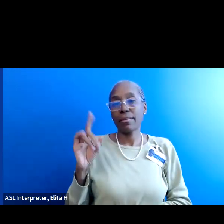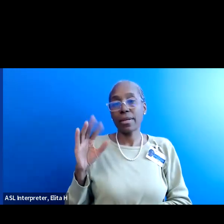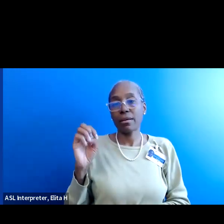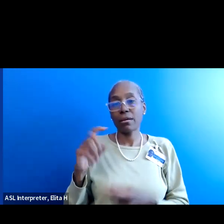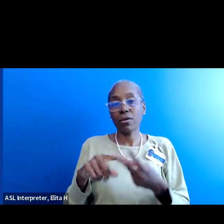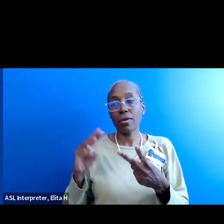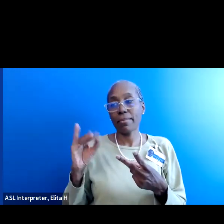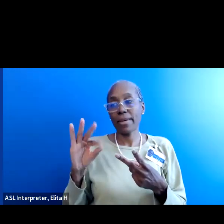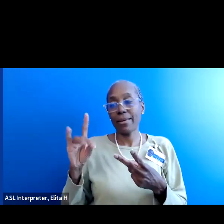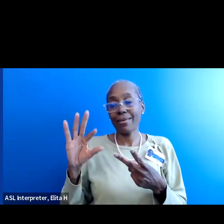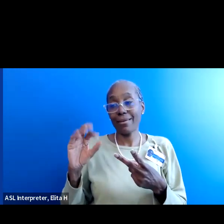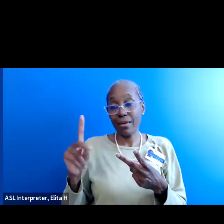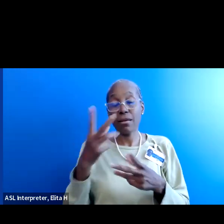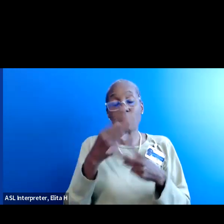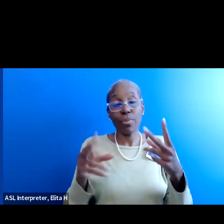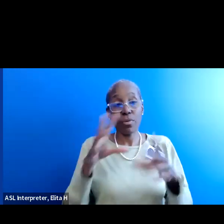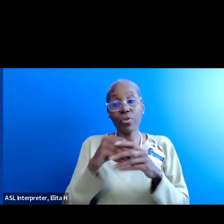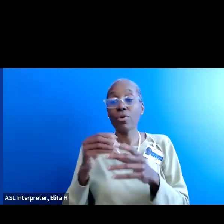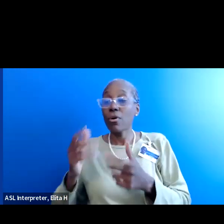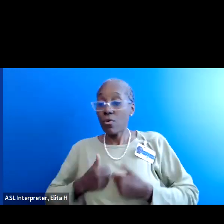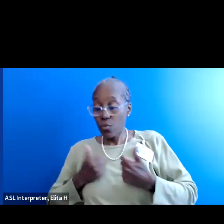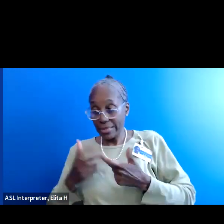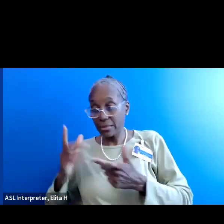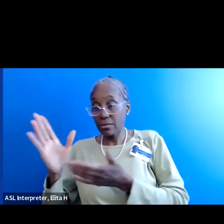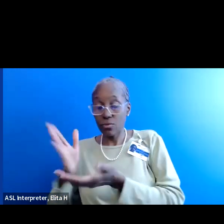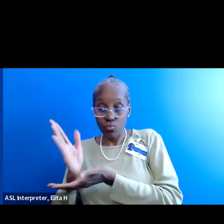Those requirements include resident rights and require that residents receive